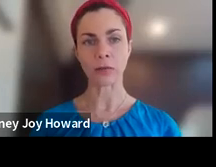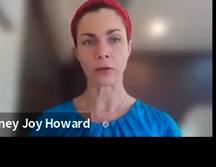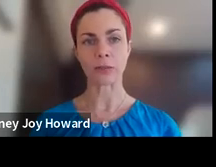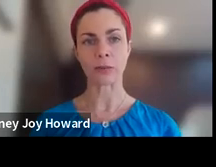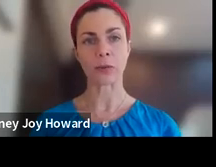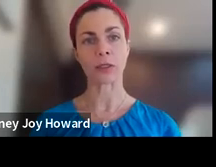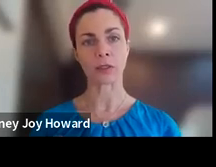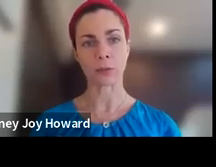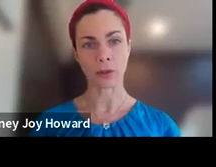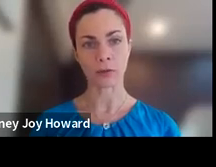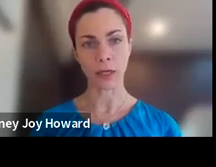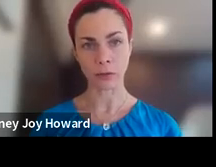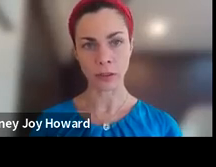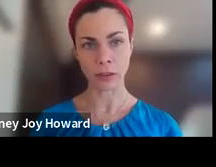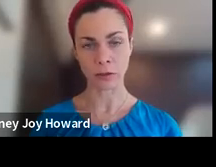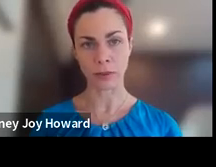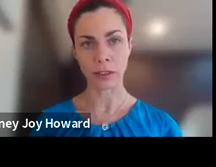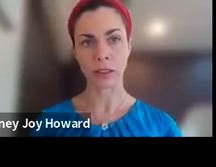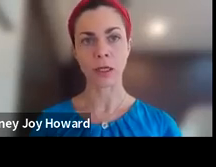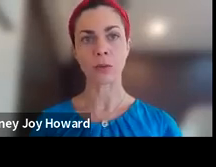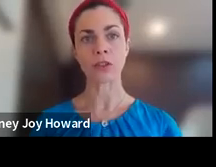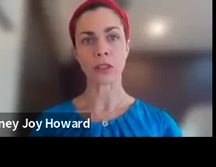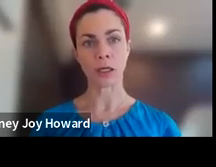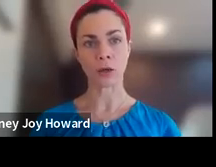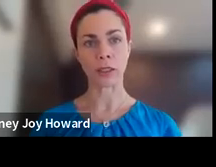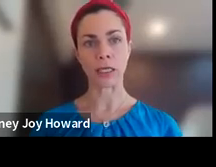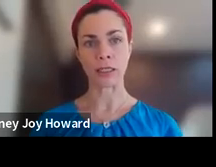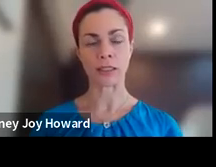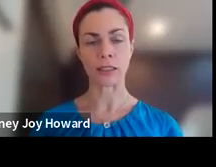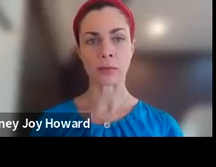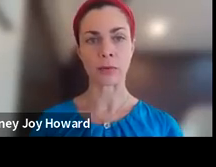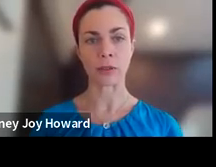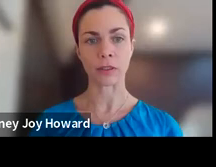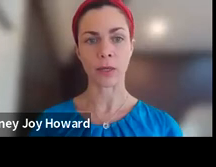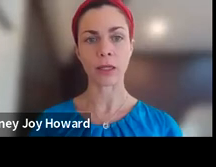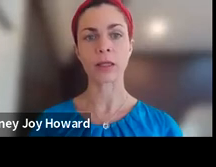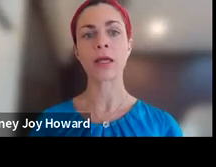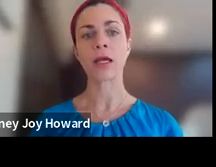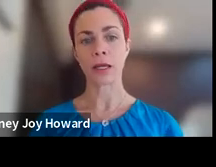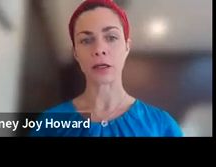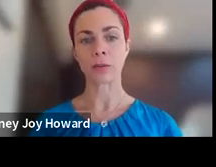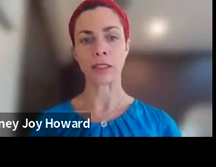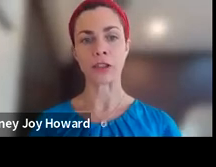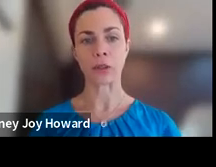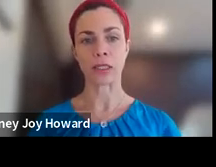And then turn services to keep the client house could be like pest